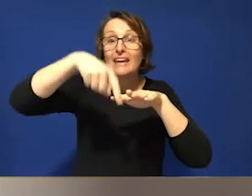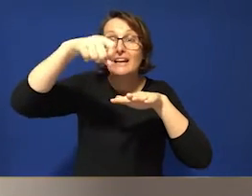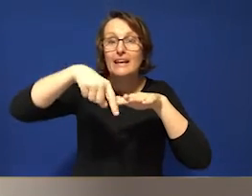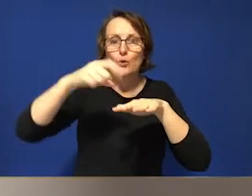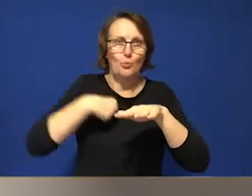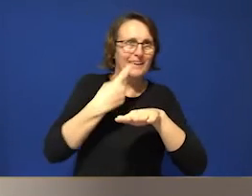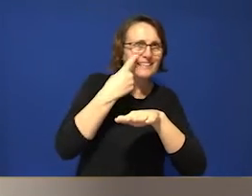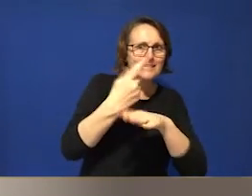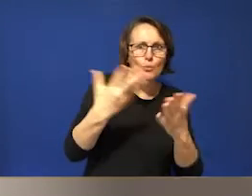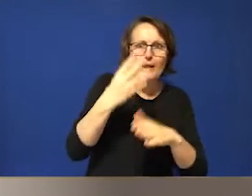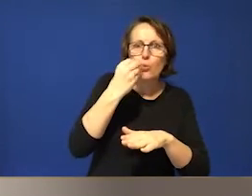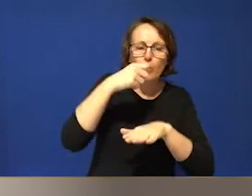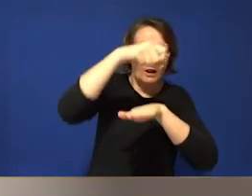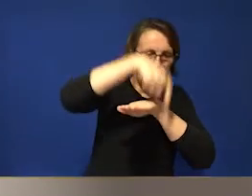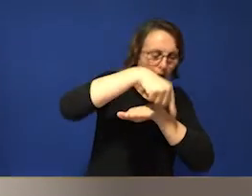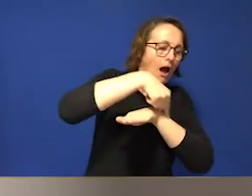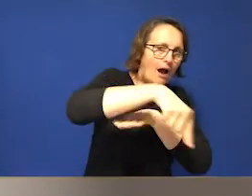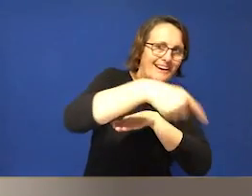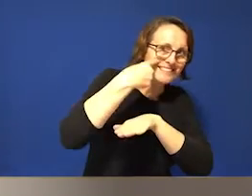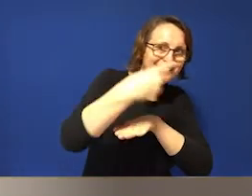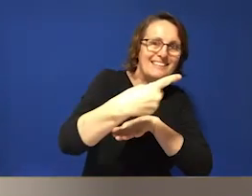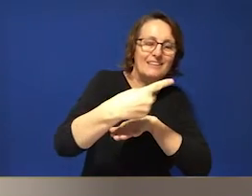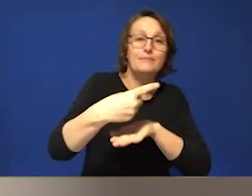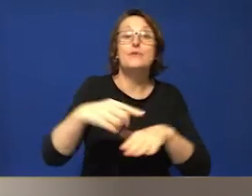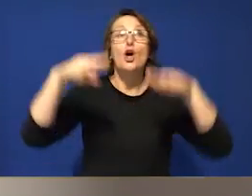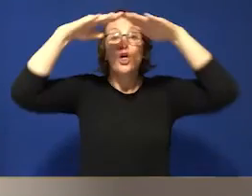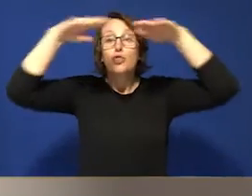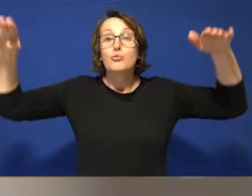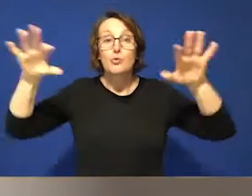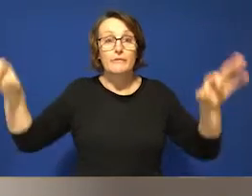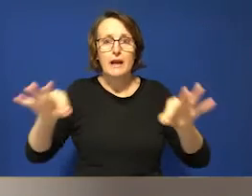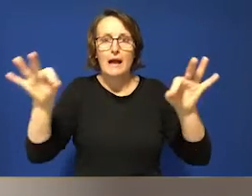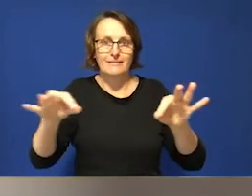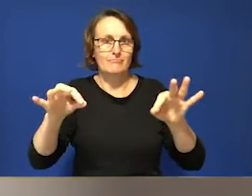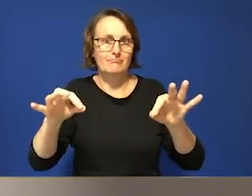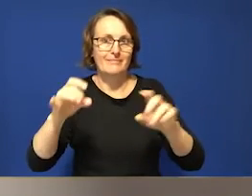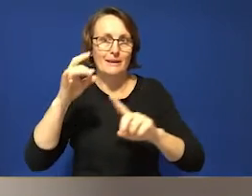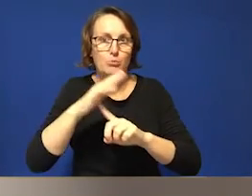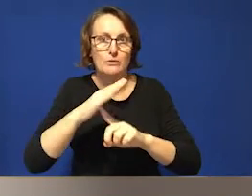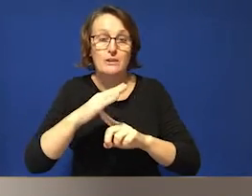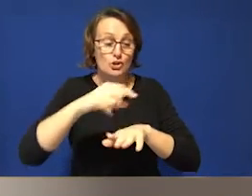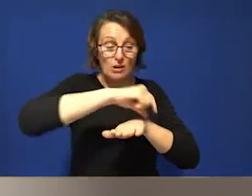So it's, and then the roof garden itself is the biggest thing. So the perimeter is easy to deal with because you just disconnected